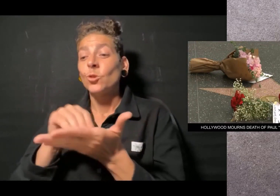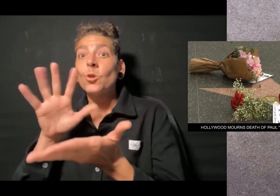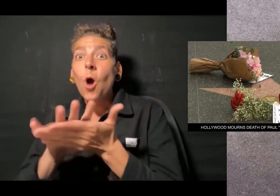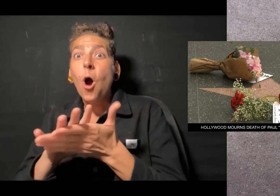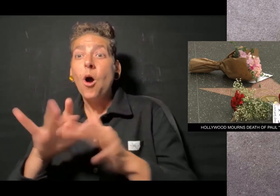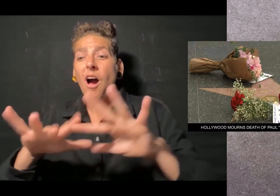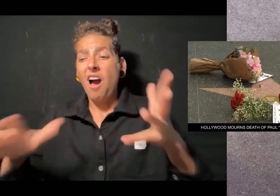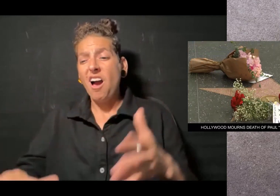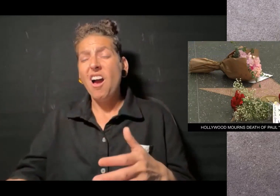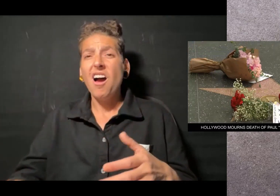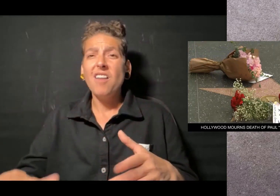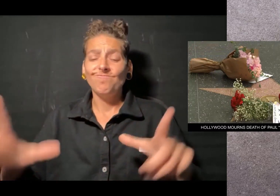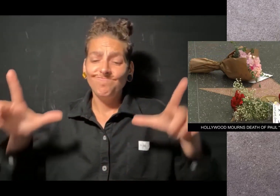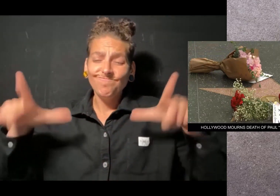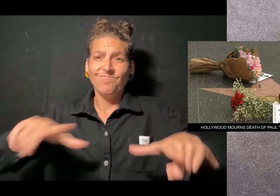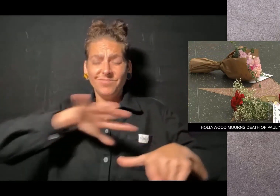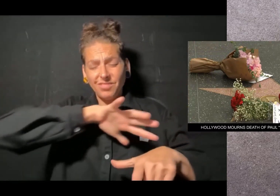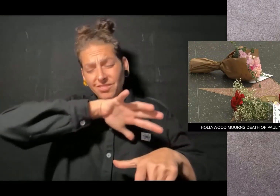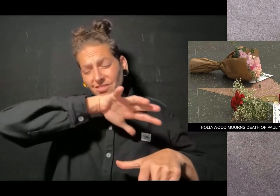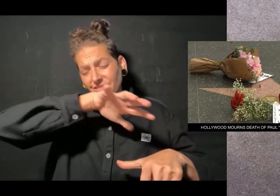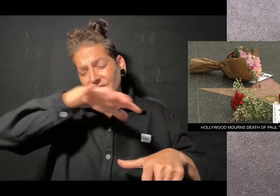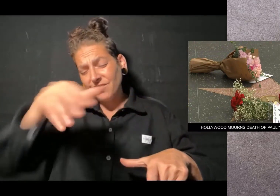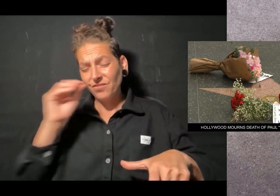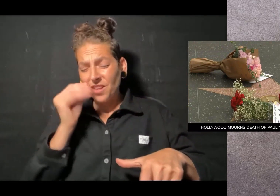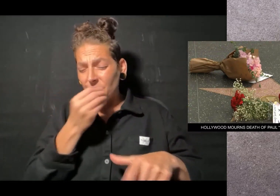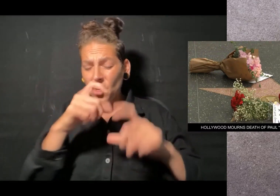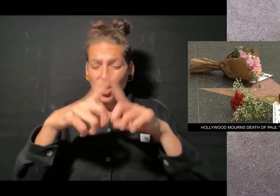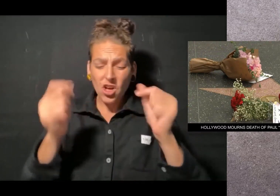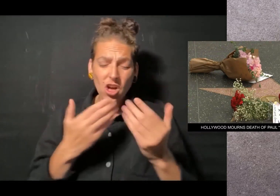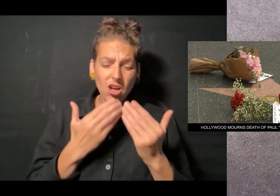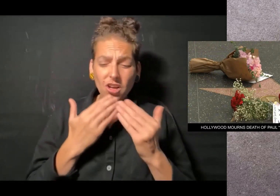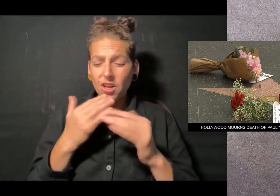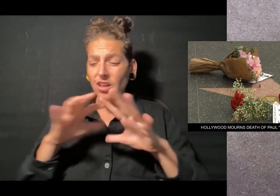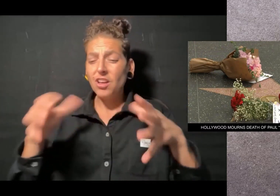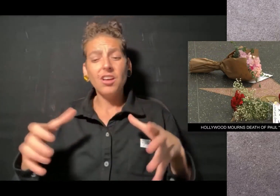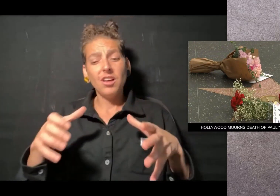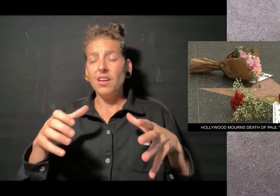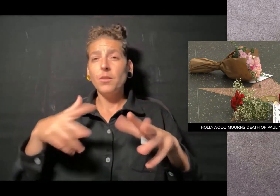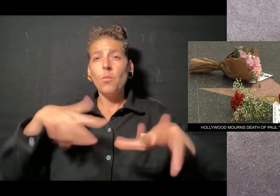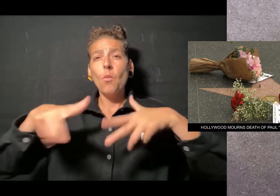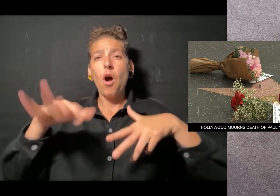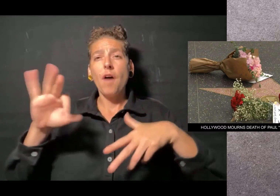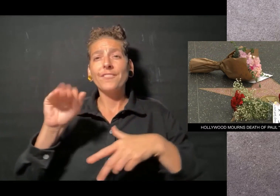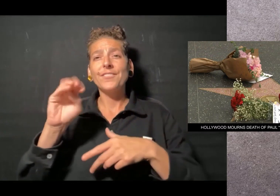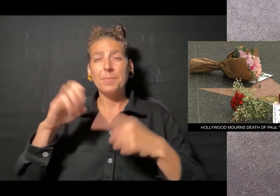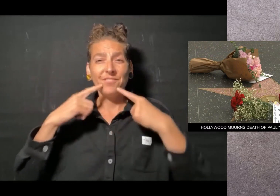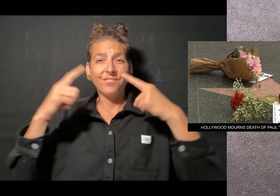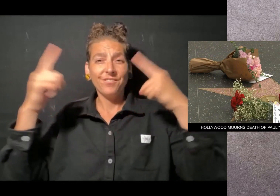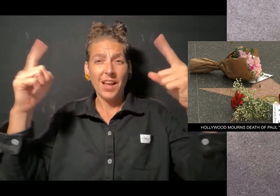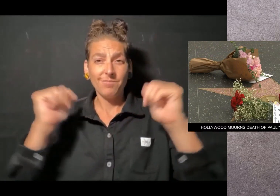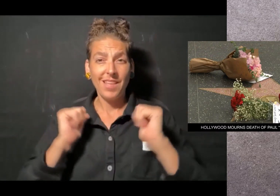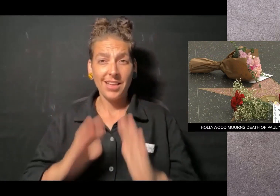flowers and thank you notes are piling up on the Hollywood walk of fame star for actor